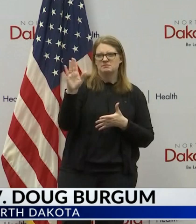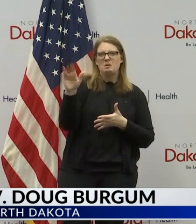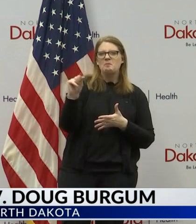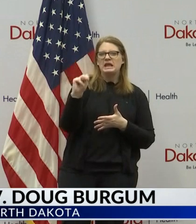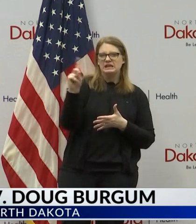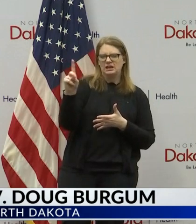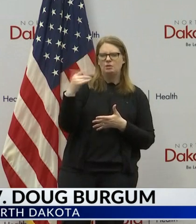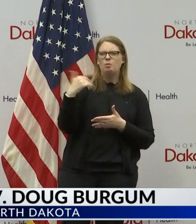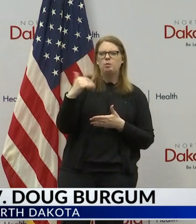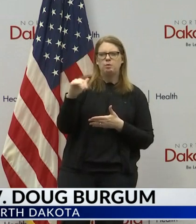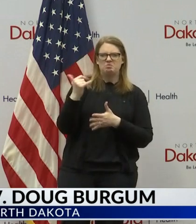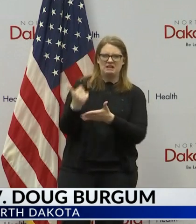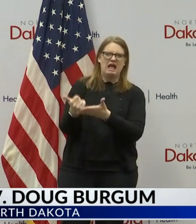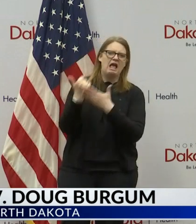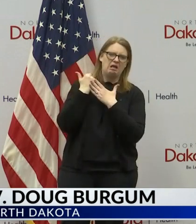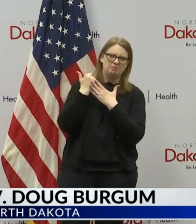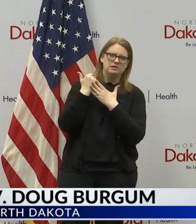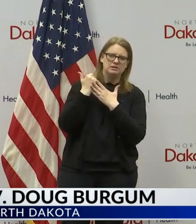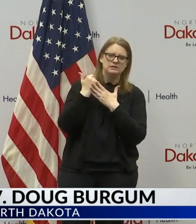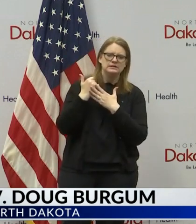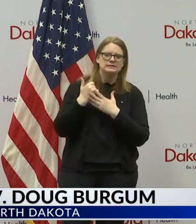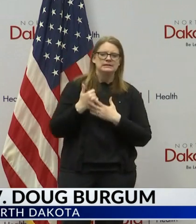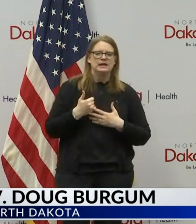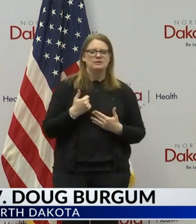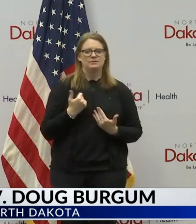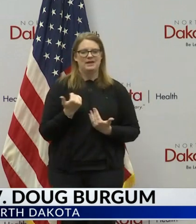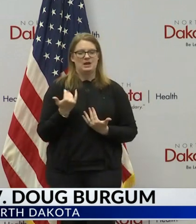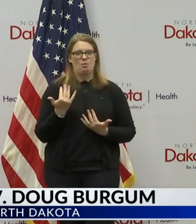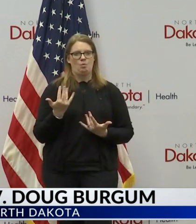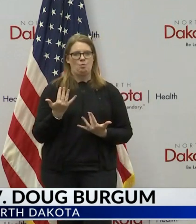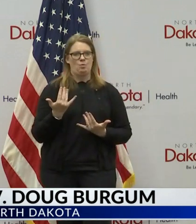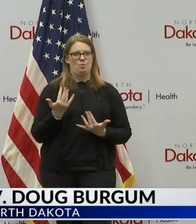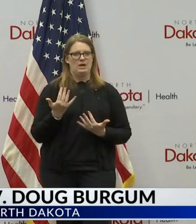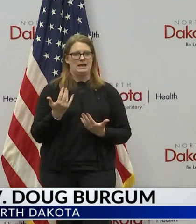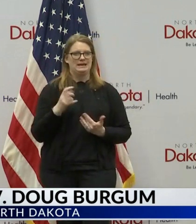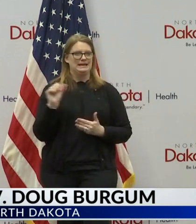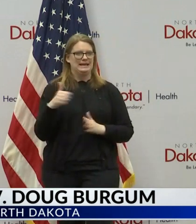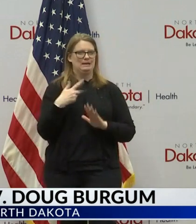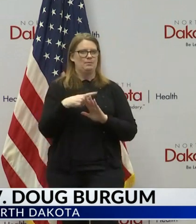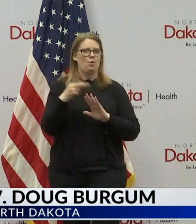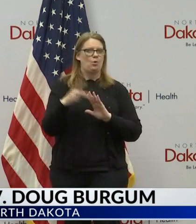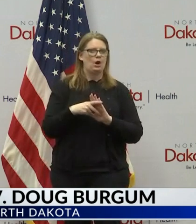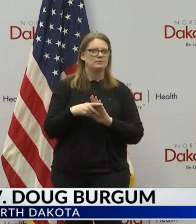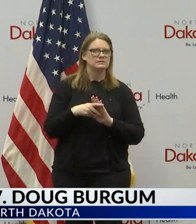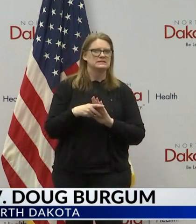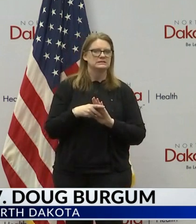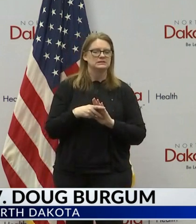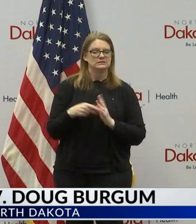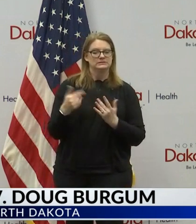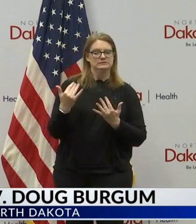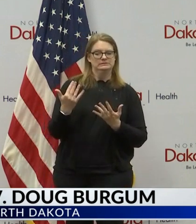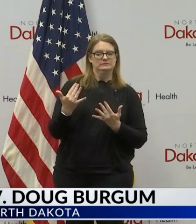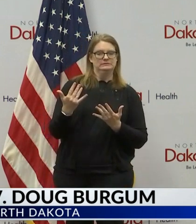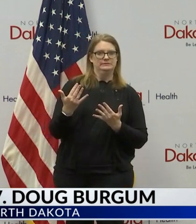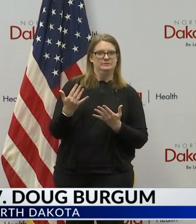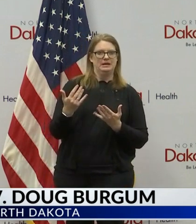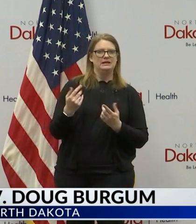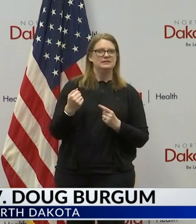STUDENTS WITH COLLEGE EDUCATION, HE HAS ALWAYS BEEN THERE.